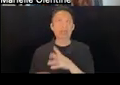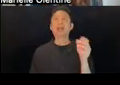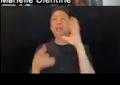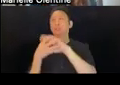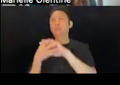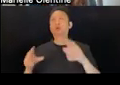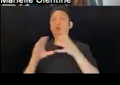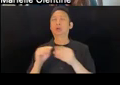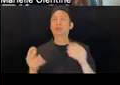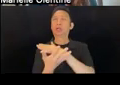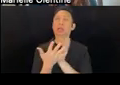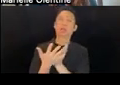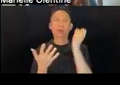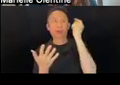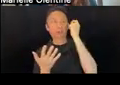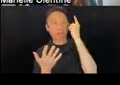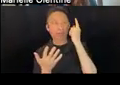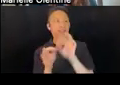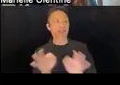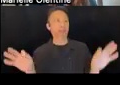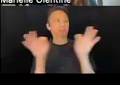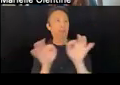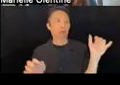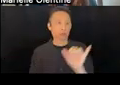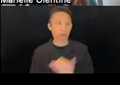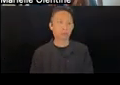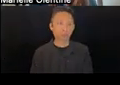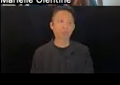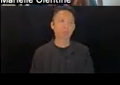four times speed, just to be able to get through it all.